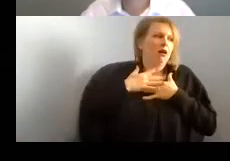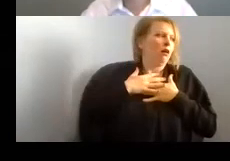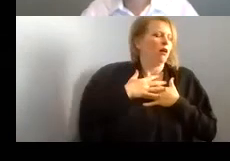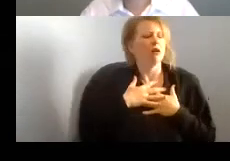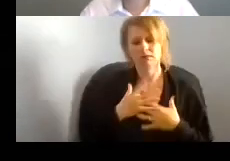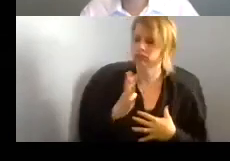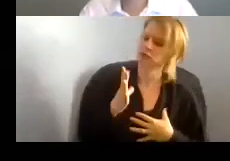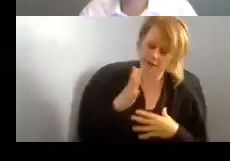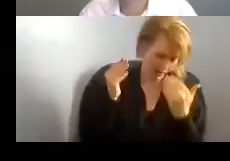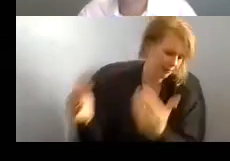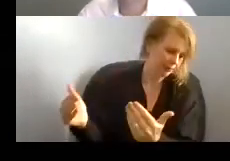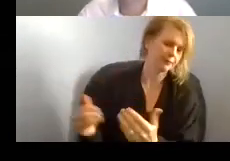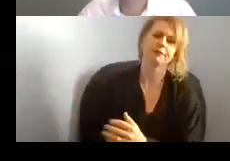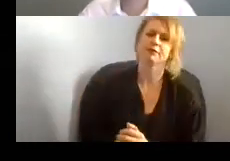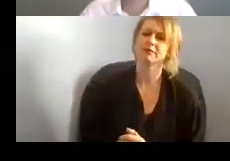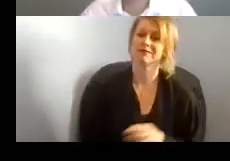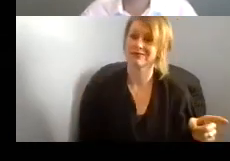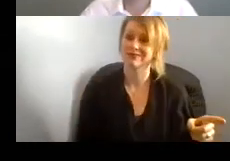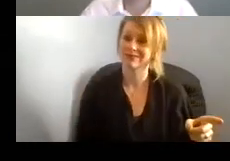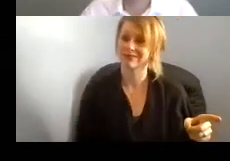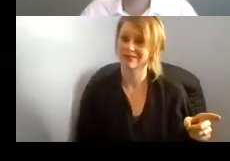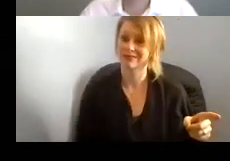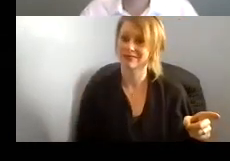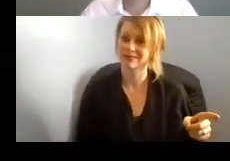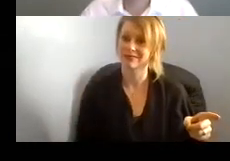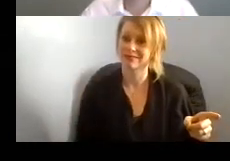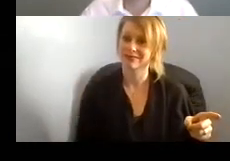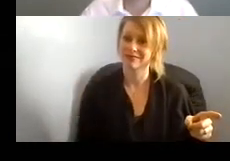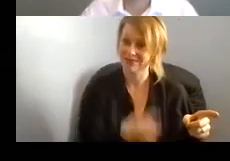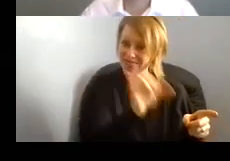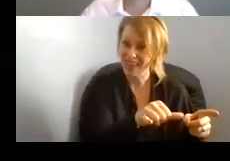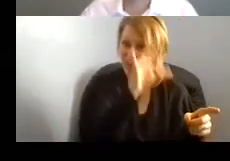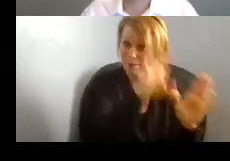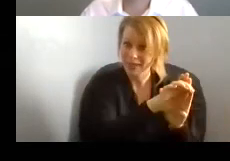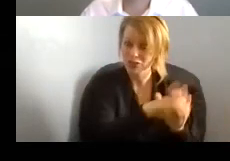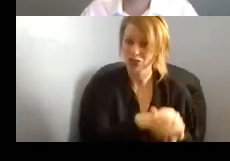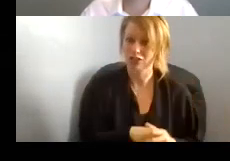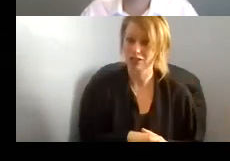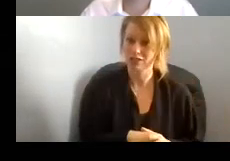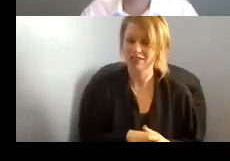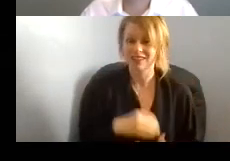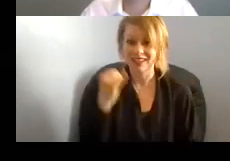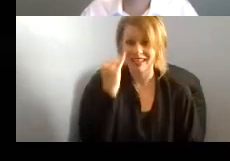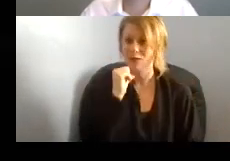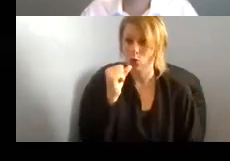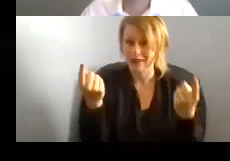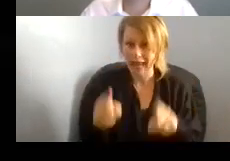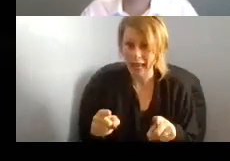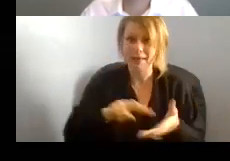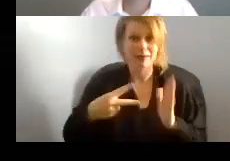Then she pointed to the picture, and she said, what a gift from God. Because if that hadn’t happened, I wouldn’t have a picture of my granddaughter to remember her.